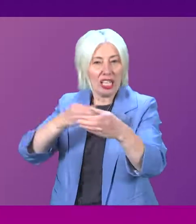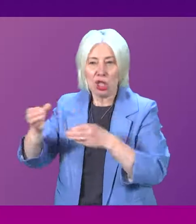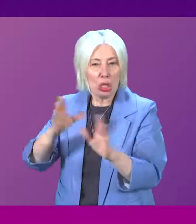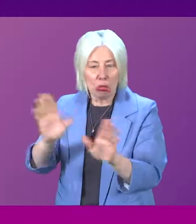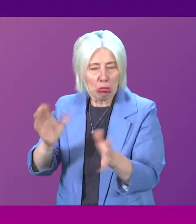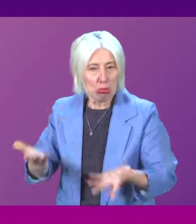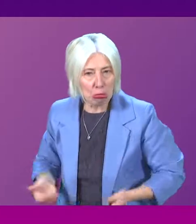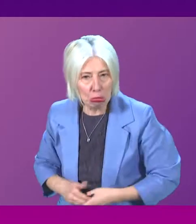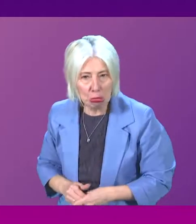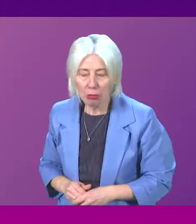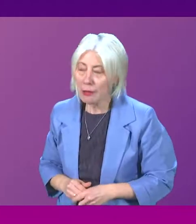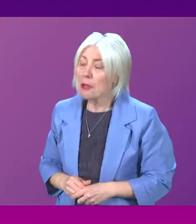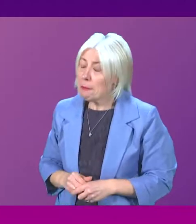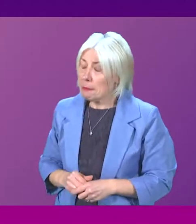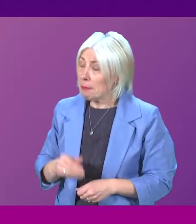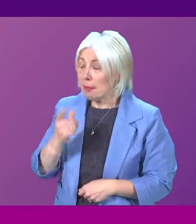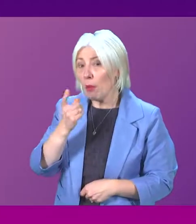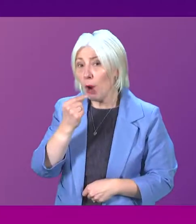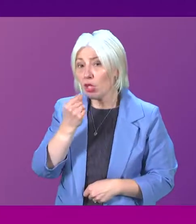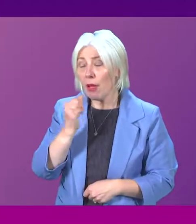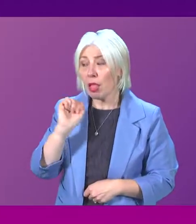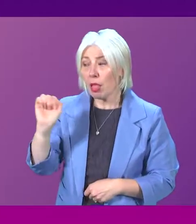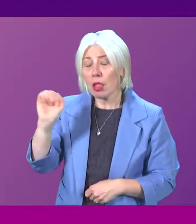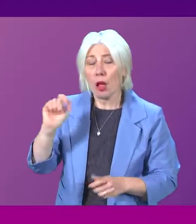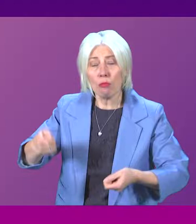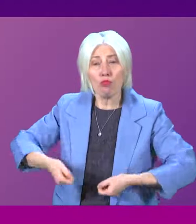I think that it is possible and the point that Jackie Dunbar raises with me is a good